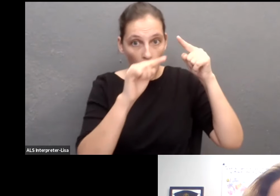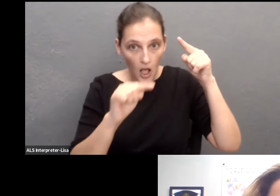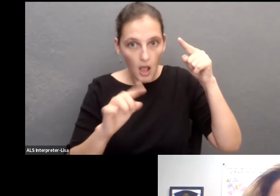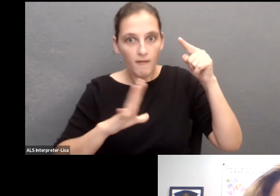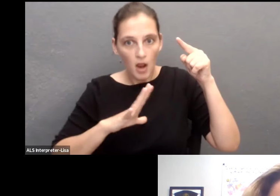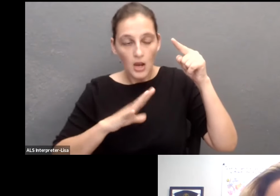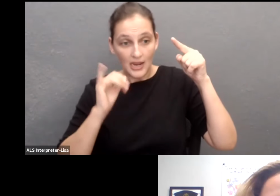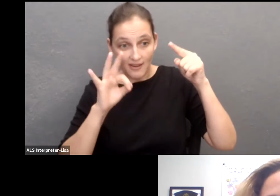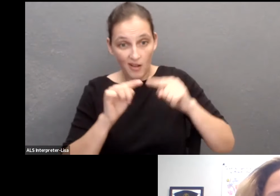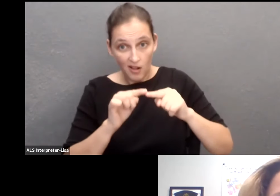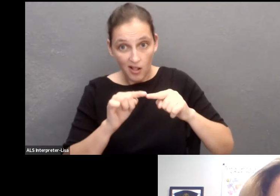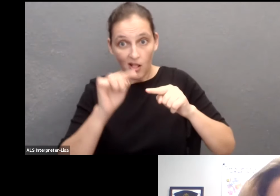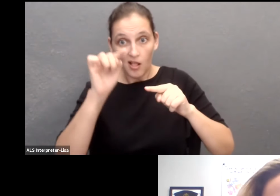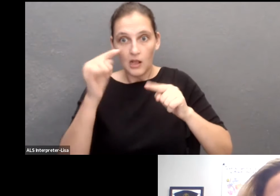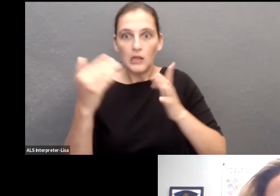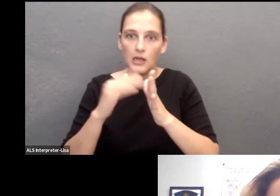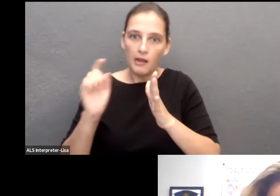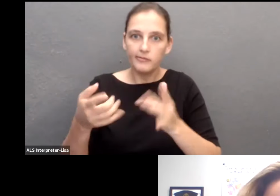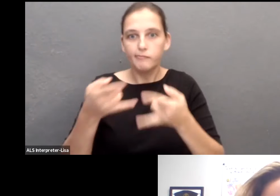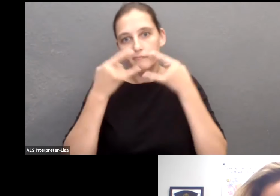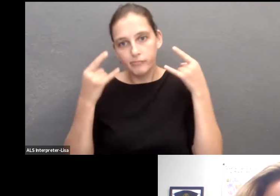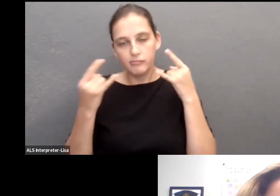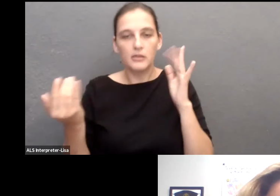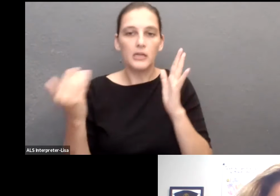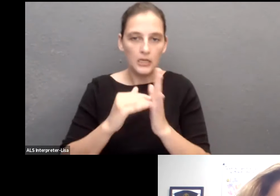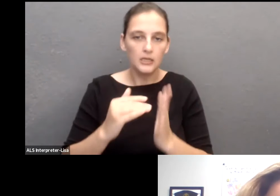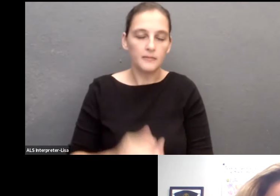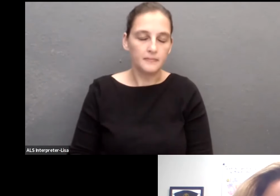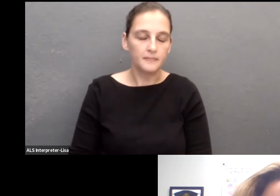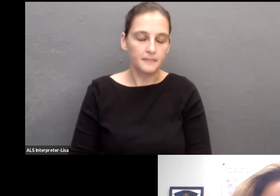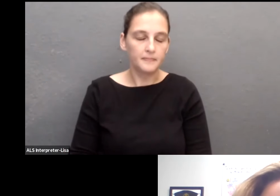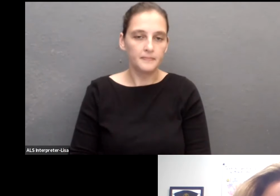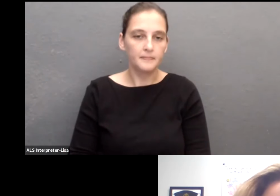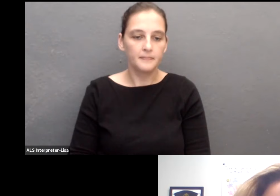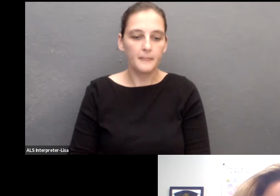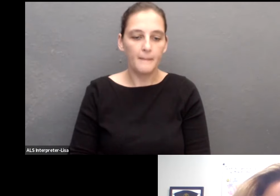start to go up again when we say okay yeah probably now's a good time to mask again.